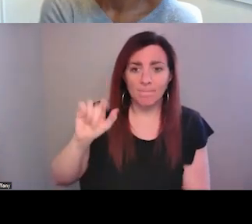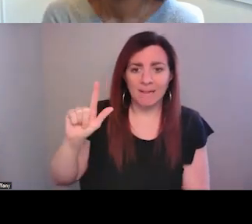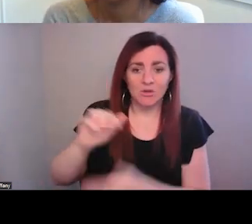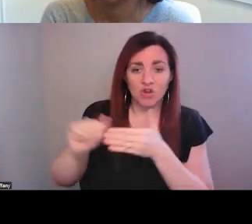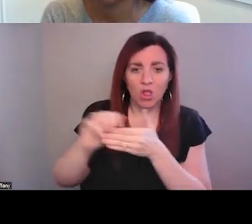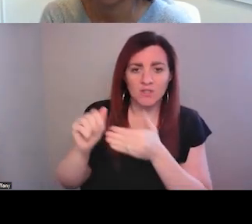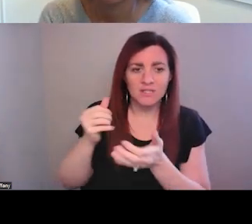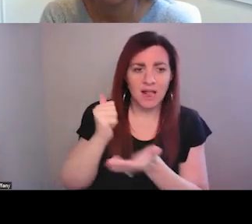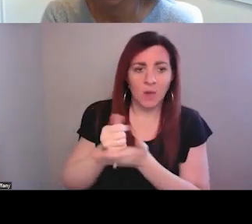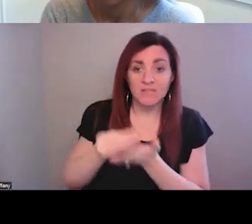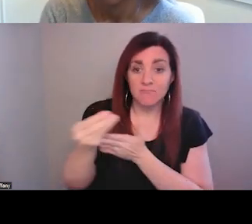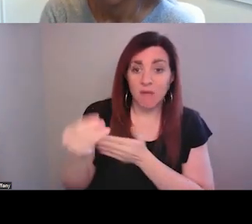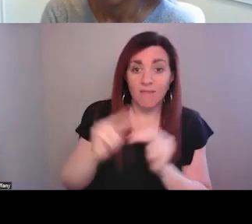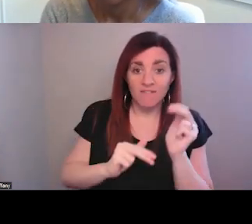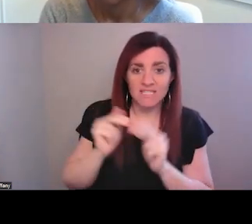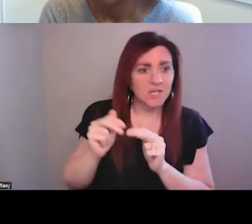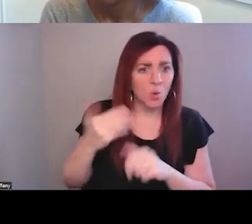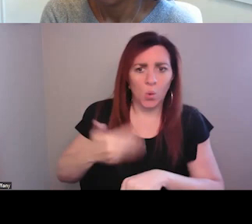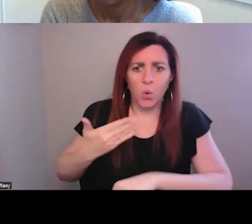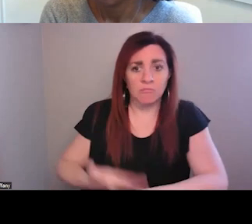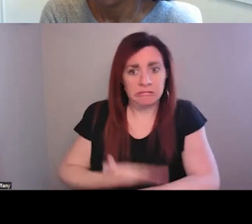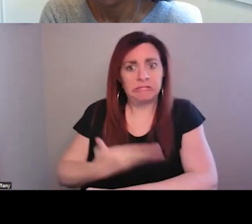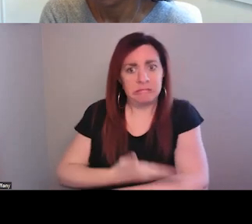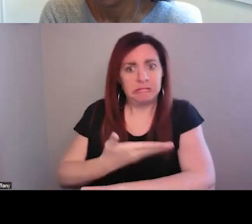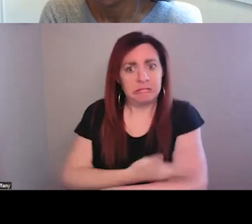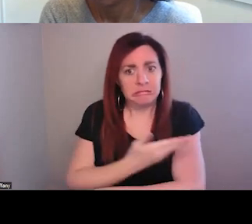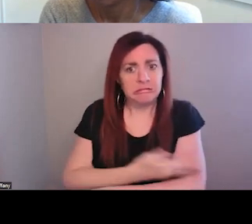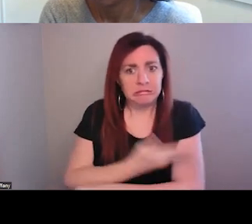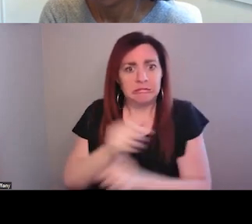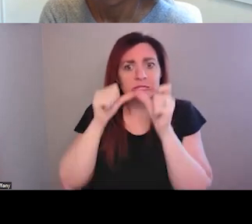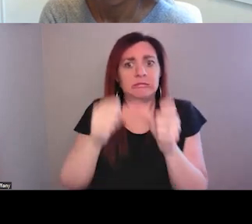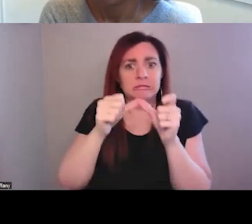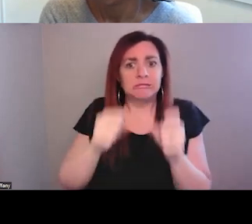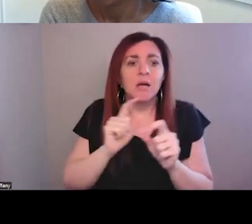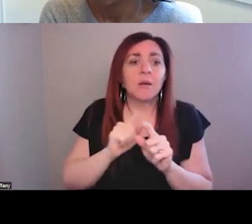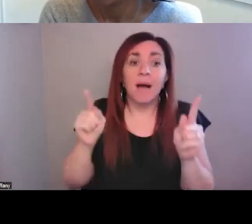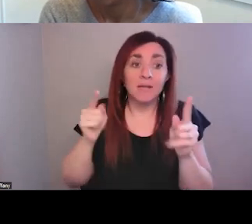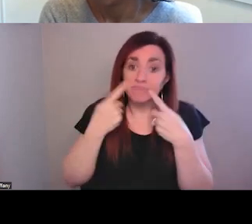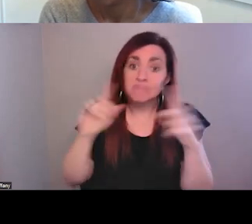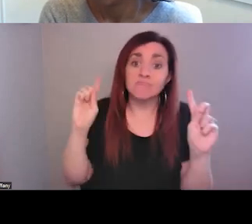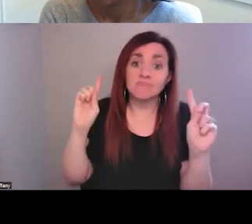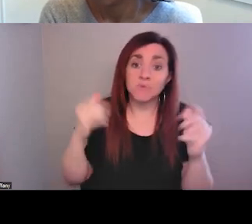RENOVATION AND HERE WE ARE. WE HAVE THIS PROGRAM NOW. VERY